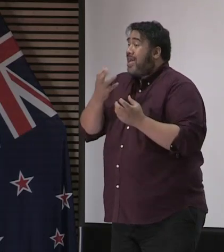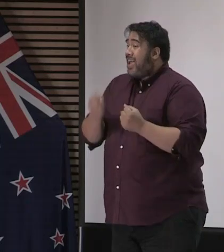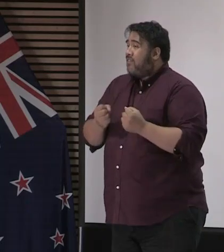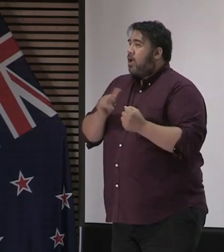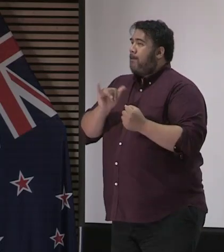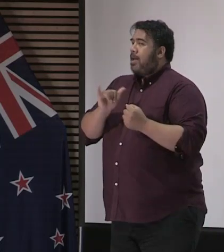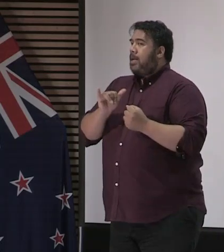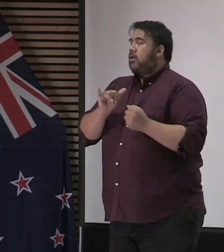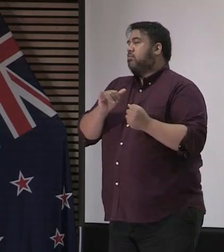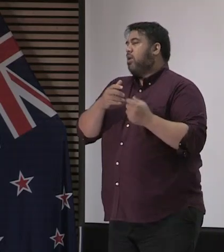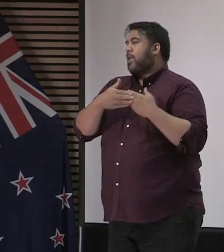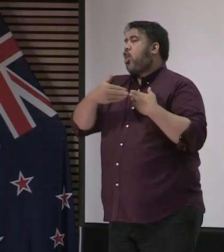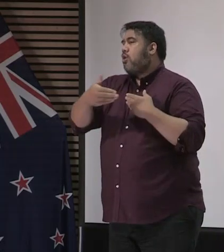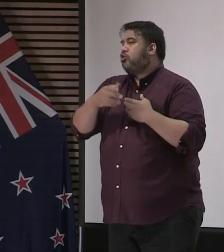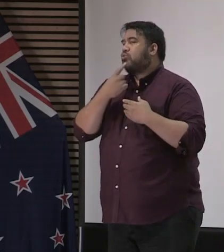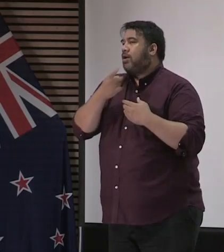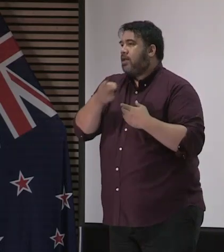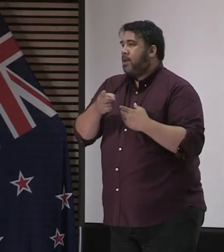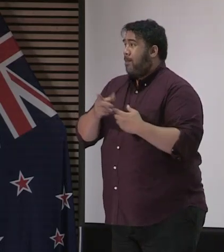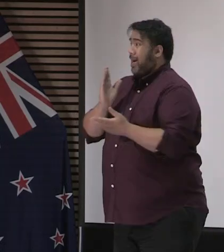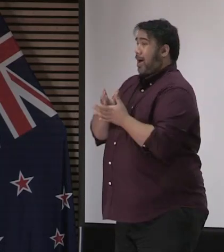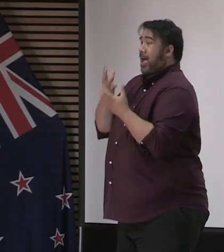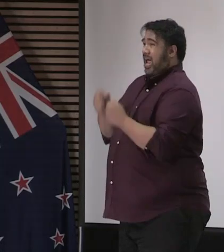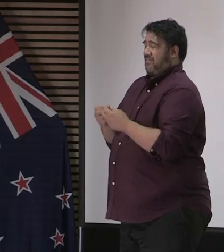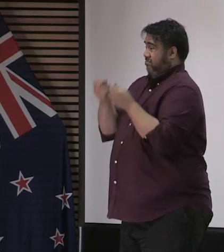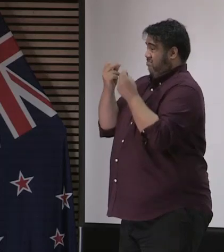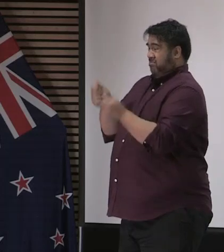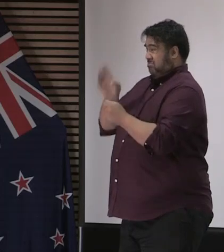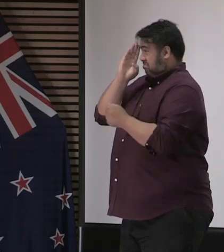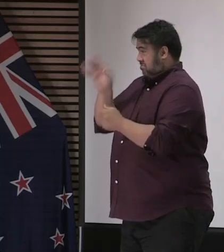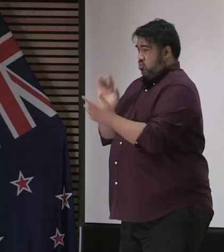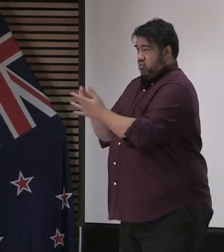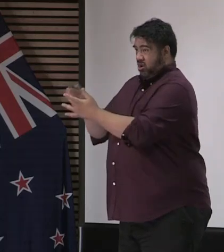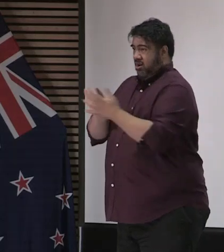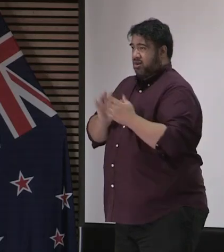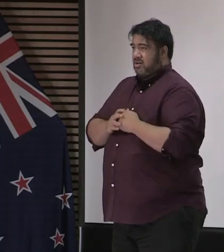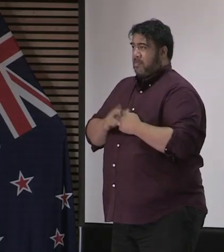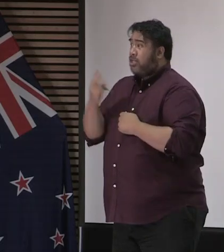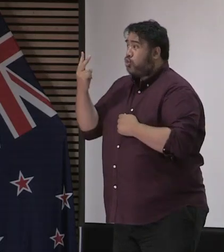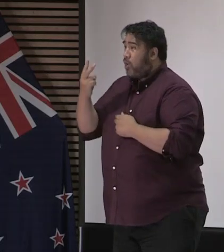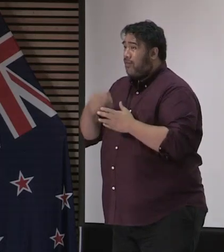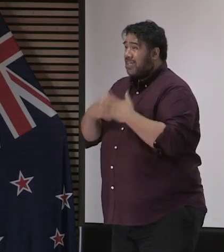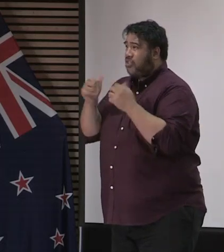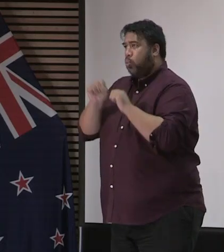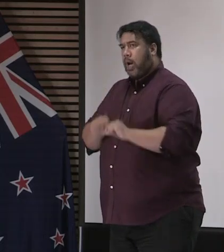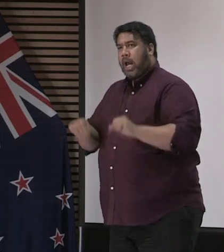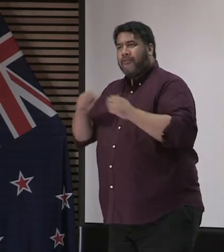be... To receive confirmation that their test was negative. But also, of course, our positive tests are announced